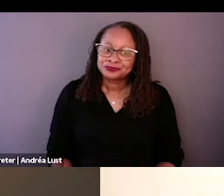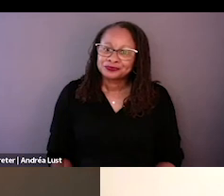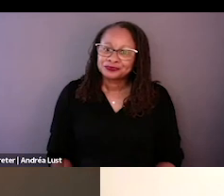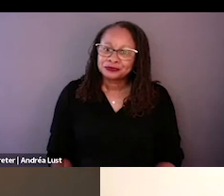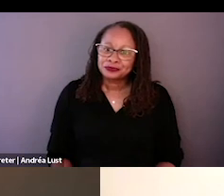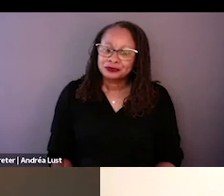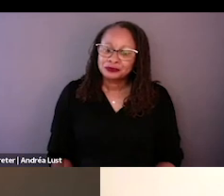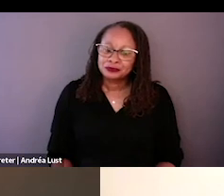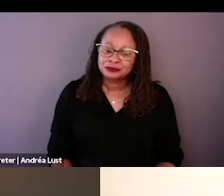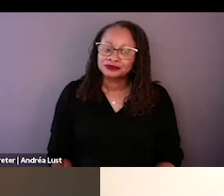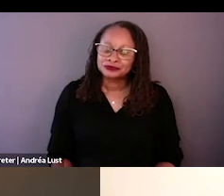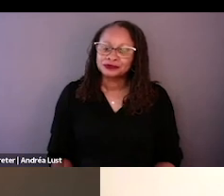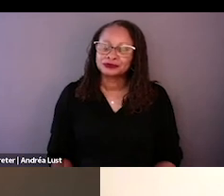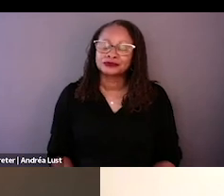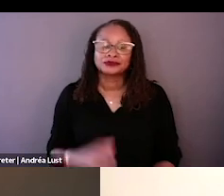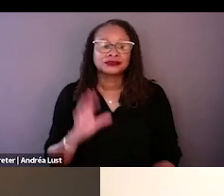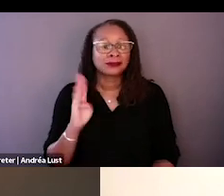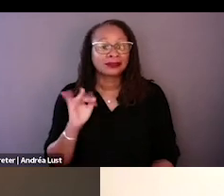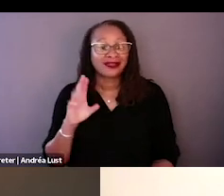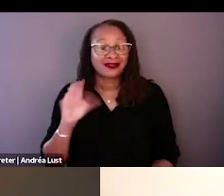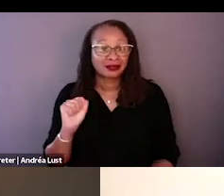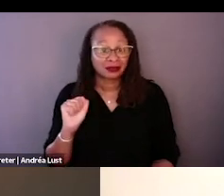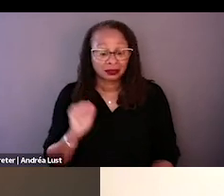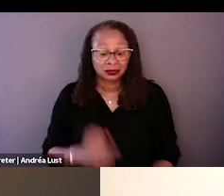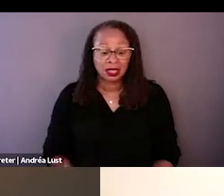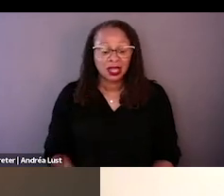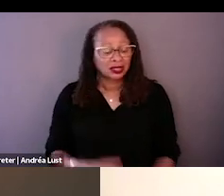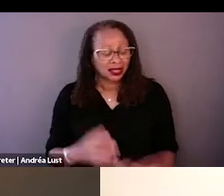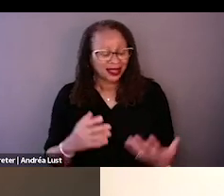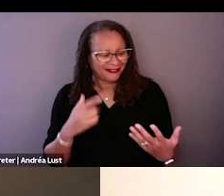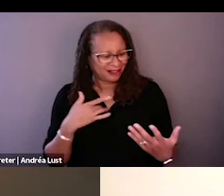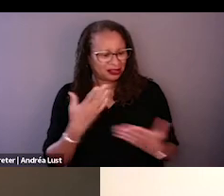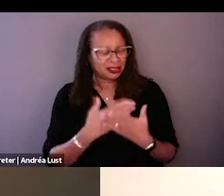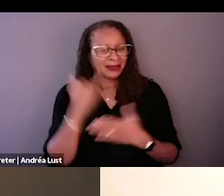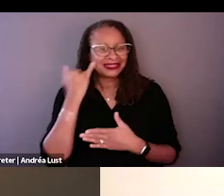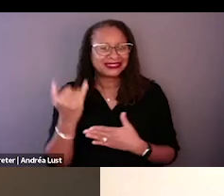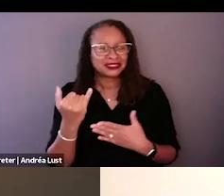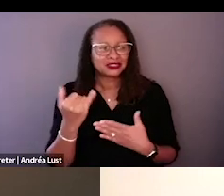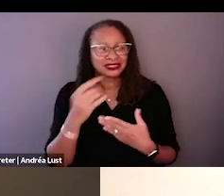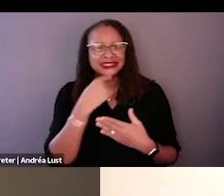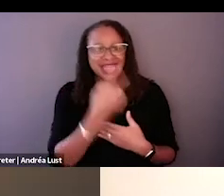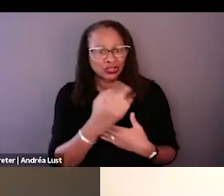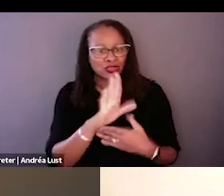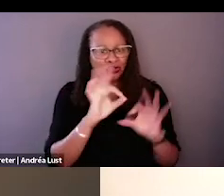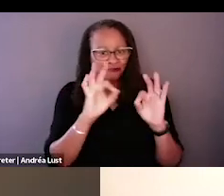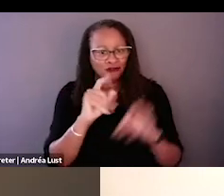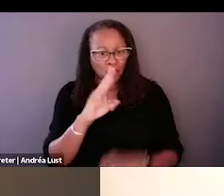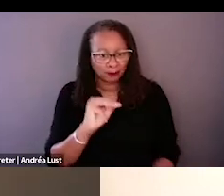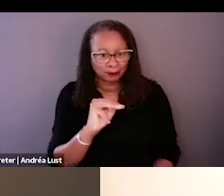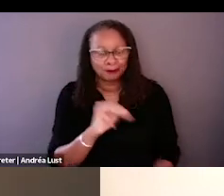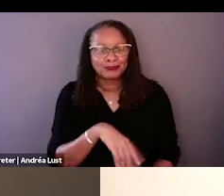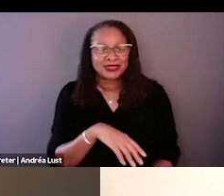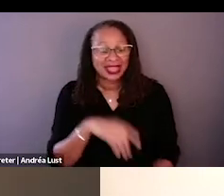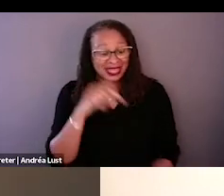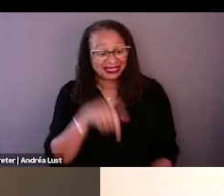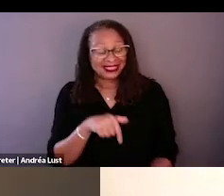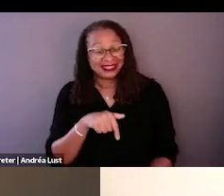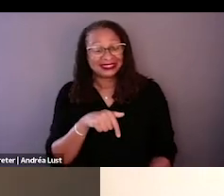You just have many more tools to work with.